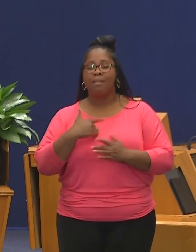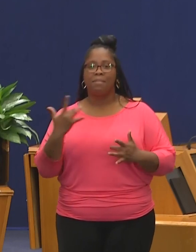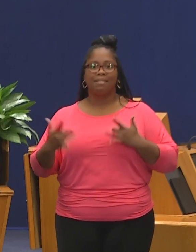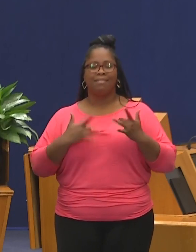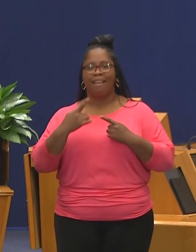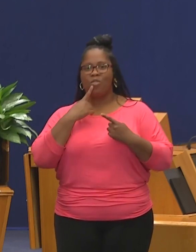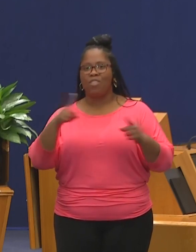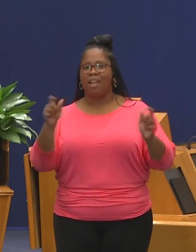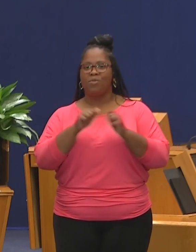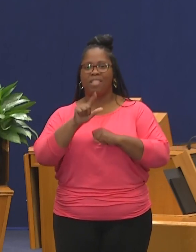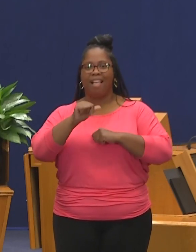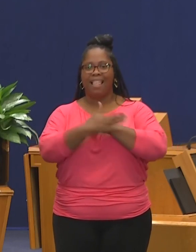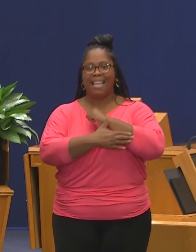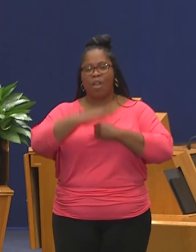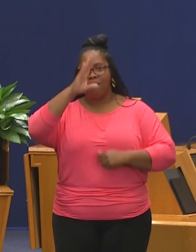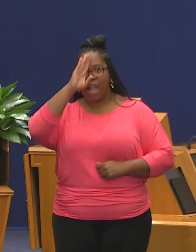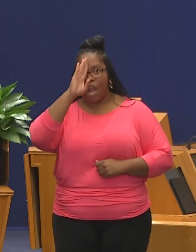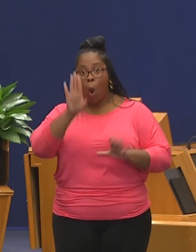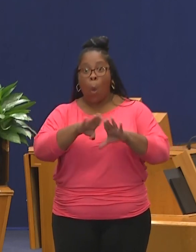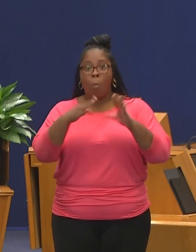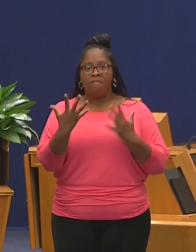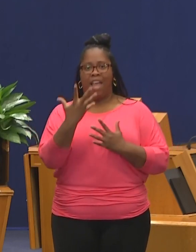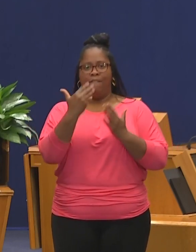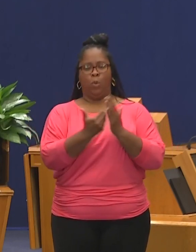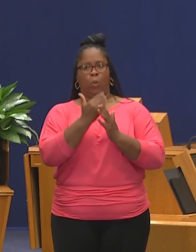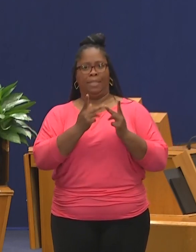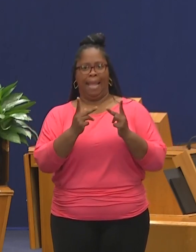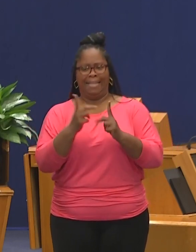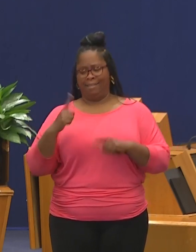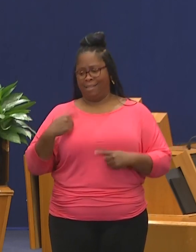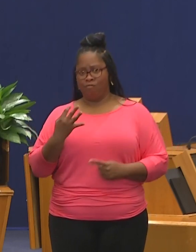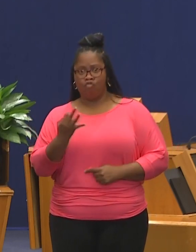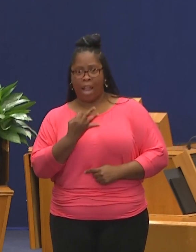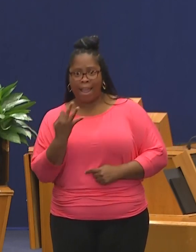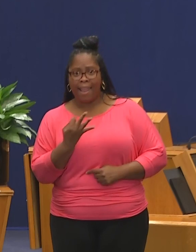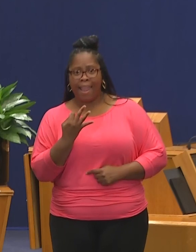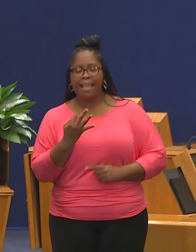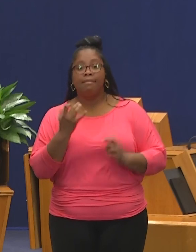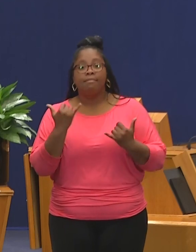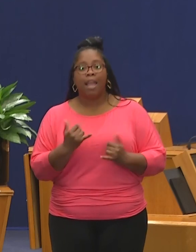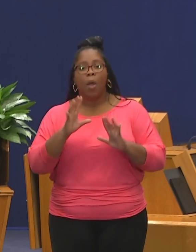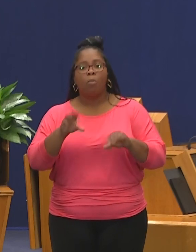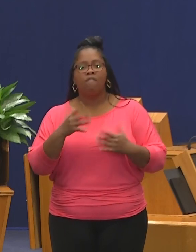AS OF THIS MORNING, I'M EXCITED TO ANNOUNCE THAT IN PARTNERSHIP WITH L.A. COUNTY FIRE, WE OPENED